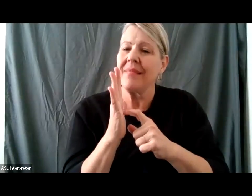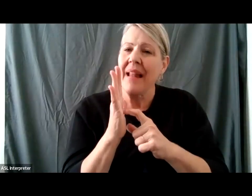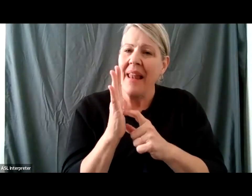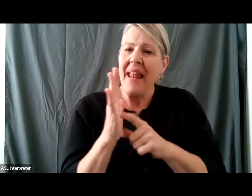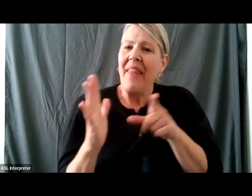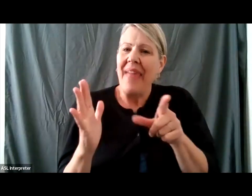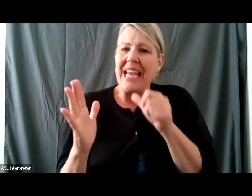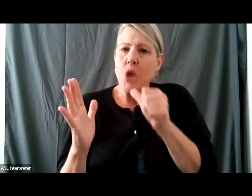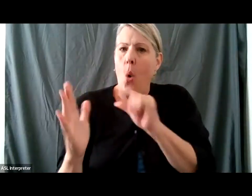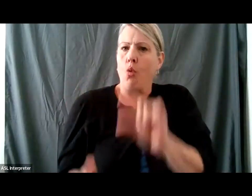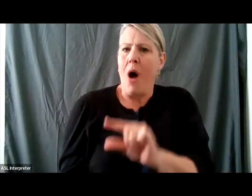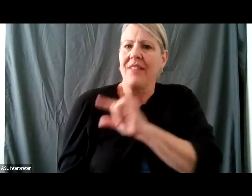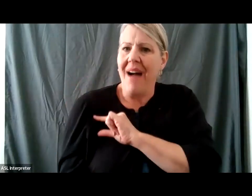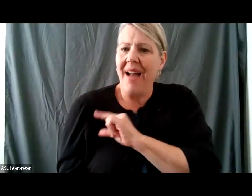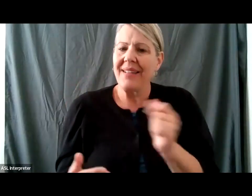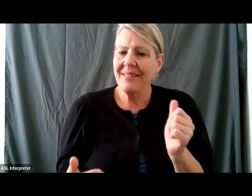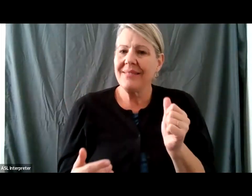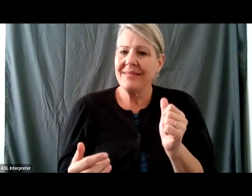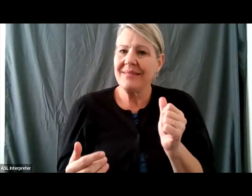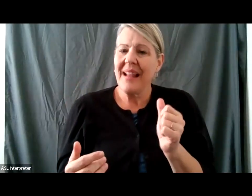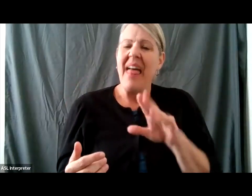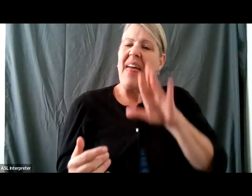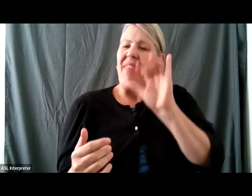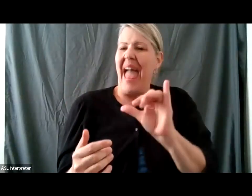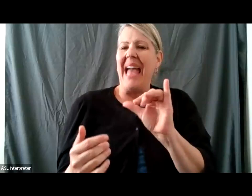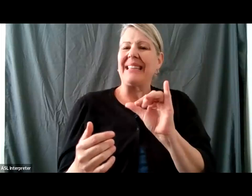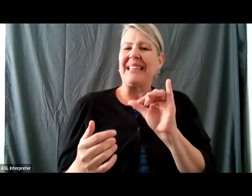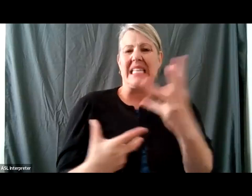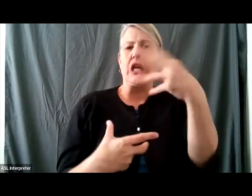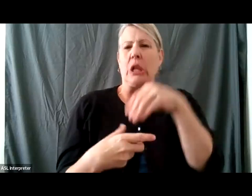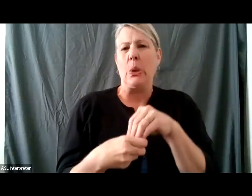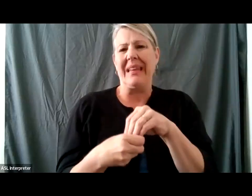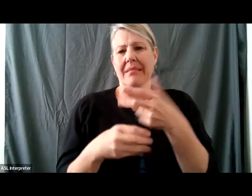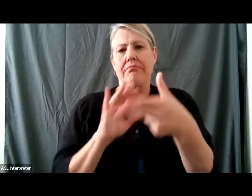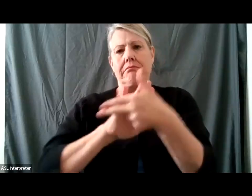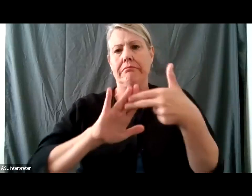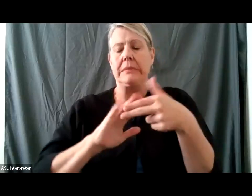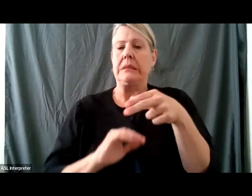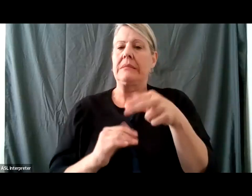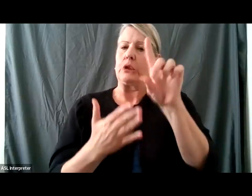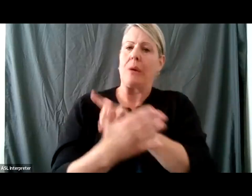may just be based on sole bare discrimination or the fact that a person with certain supports